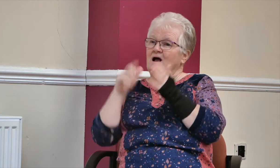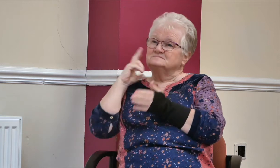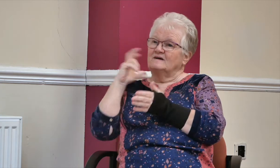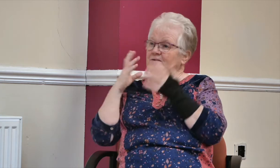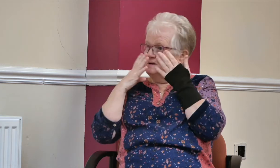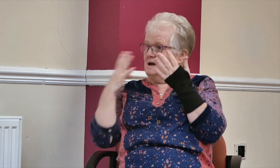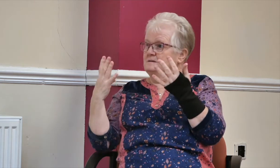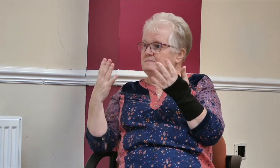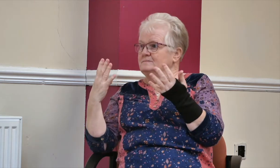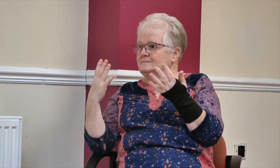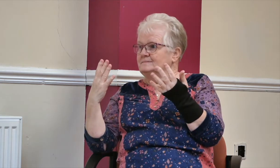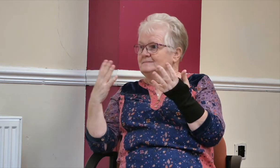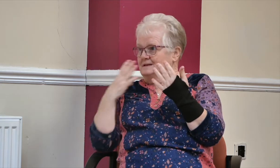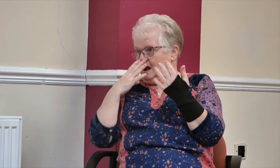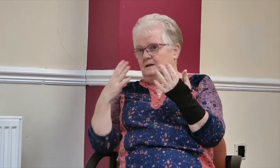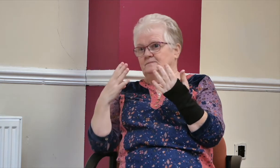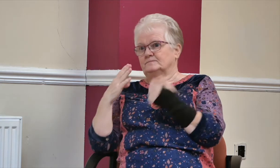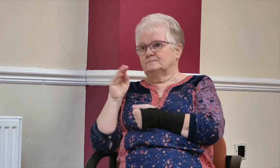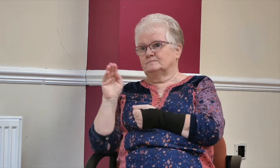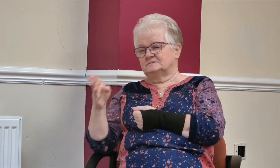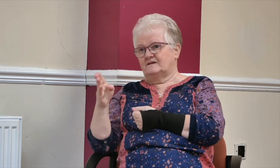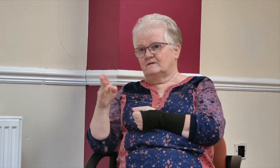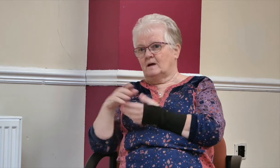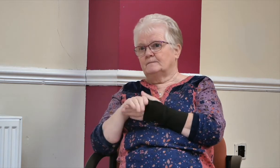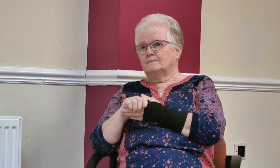that I went to my first Deaf Club when I was 9 years old.